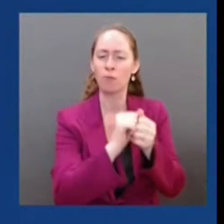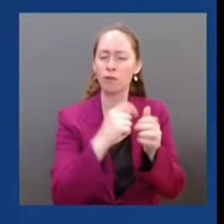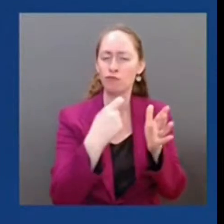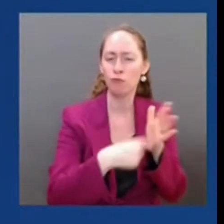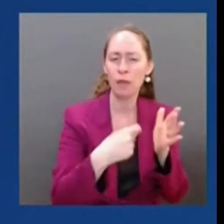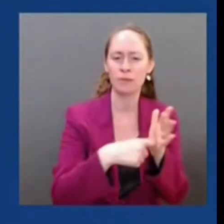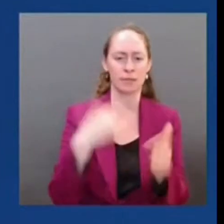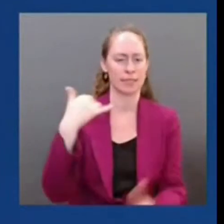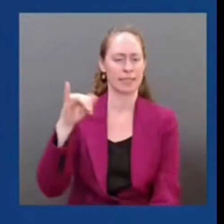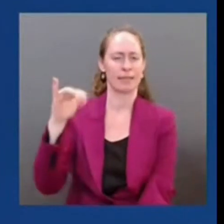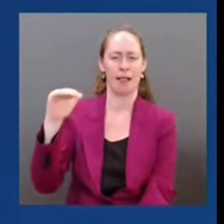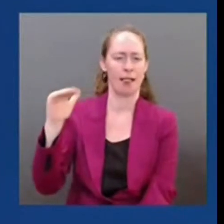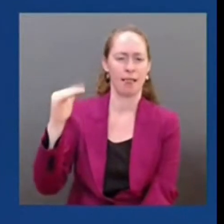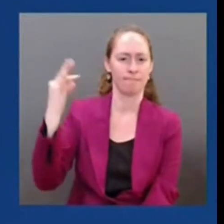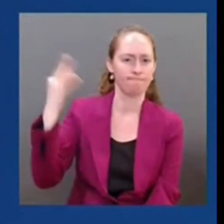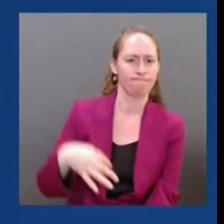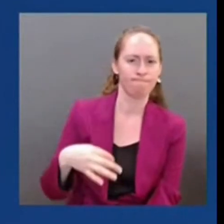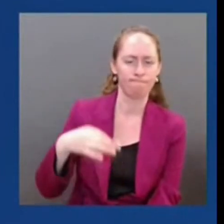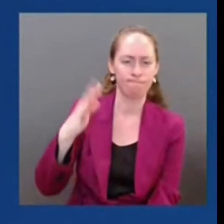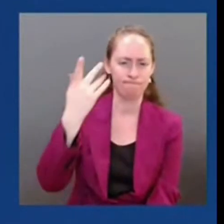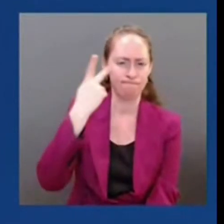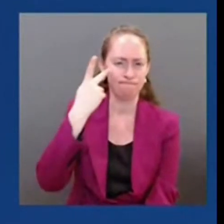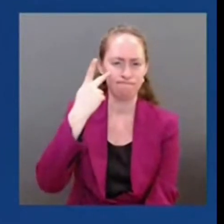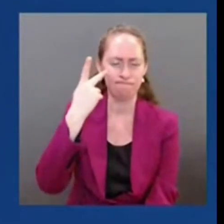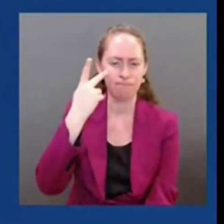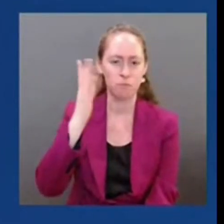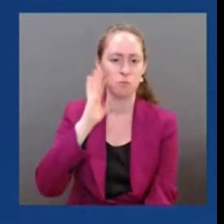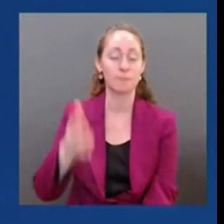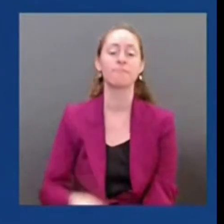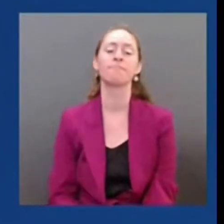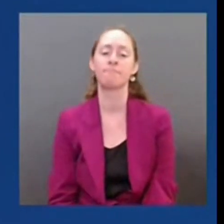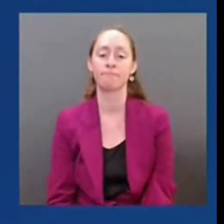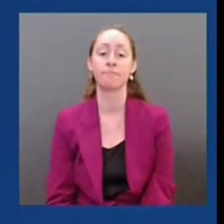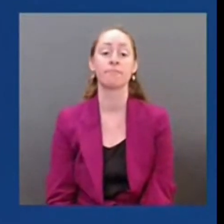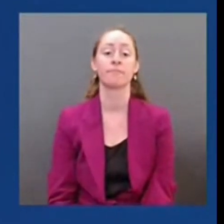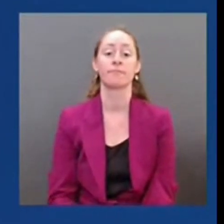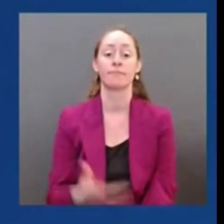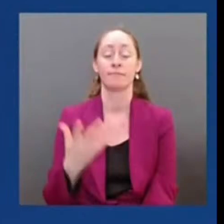THEIR NEGOTIATIONS.